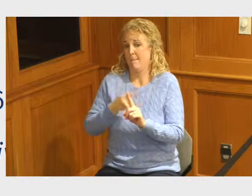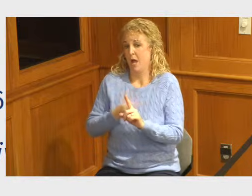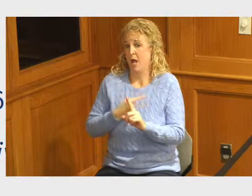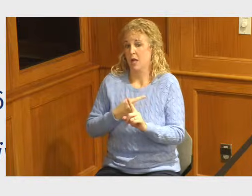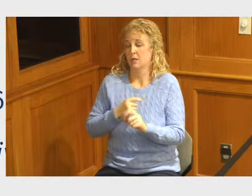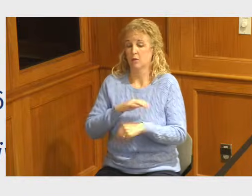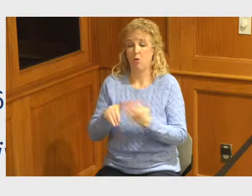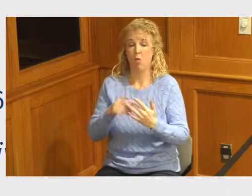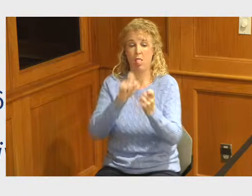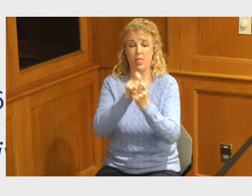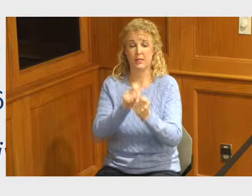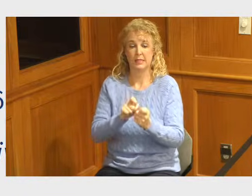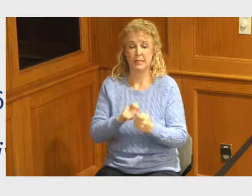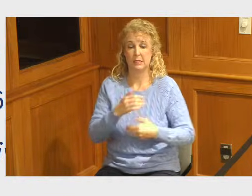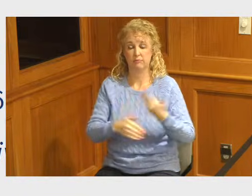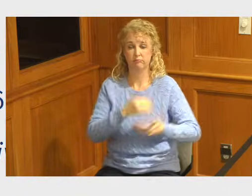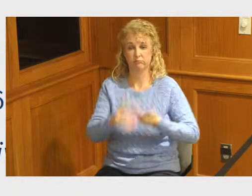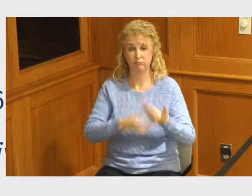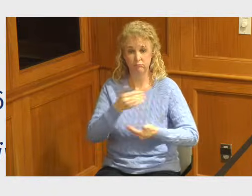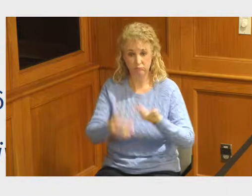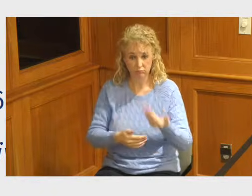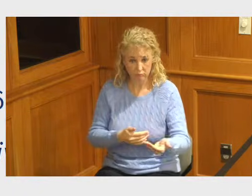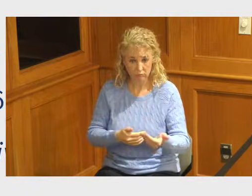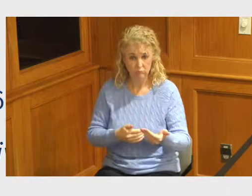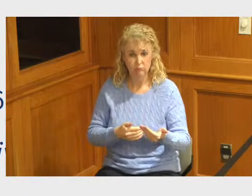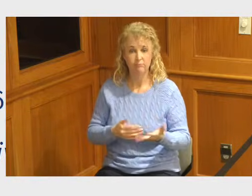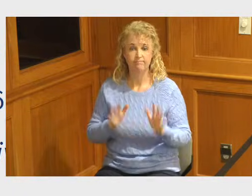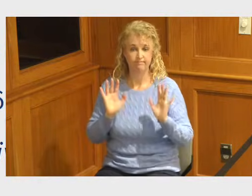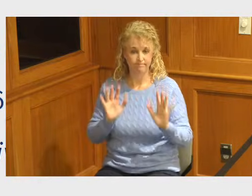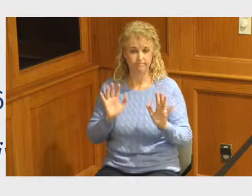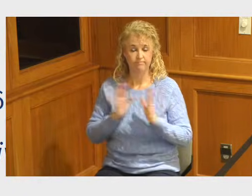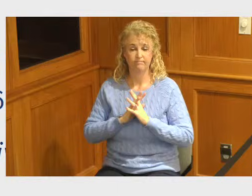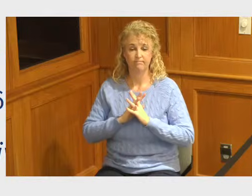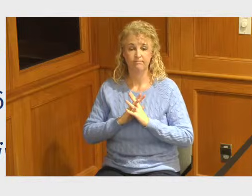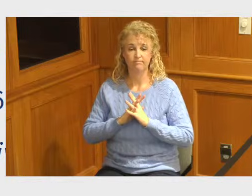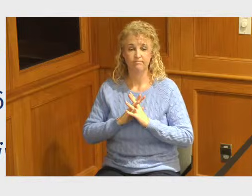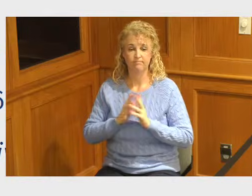we're going to keep we're going to come with more updates on that beyond this meeting today. But I